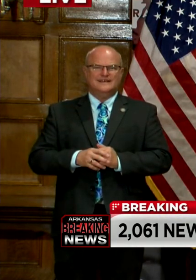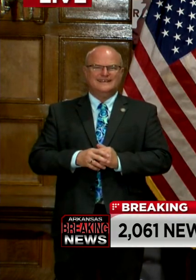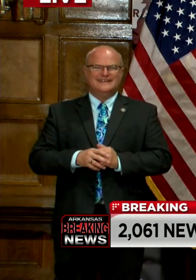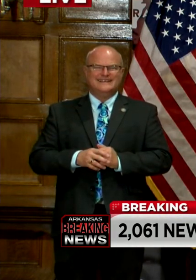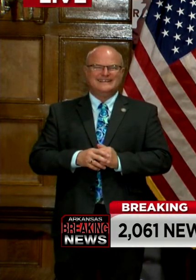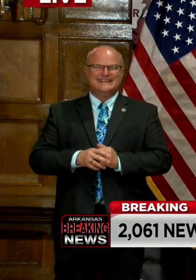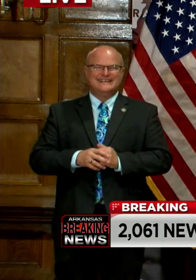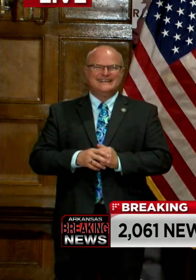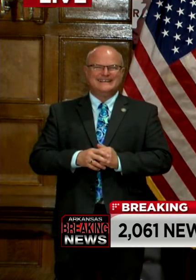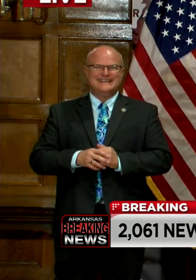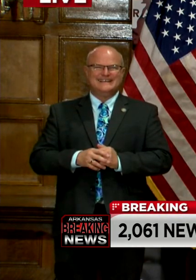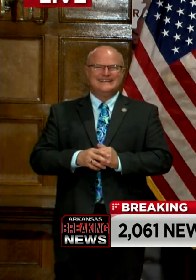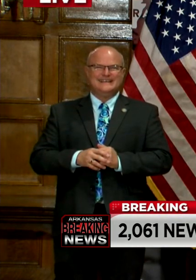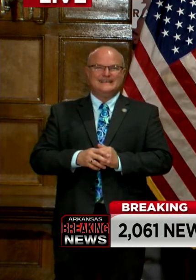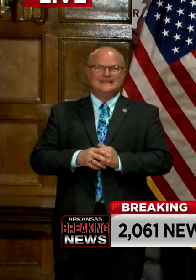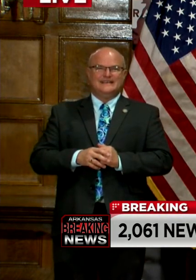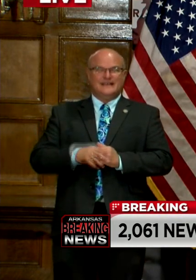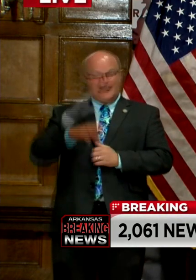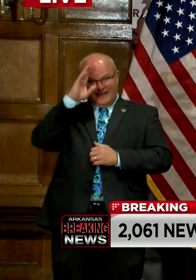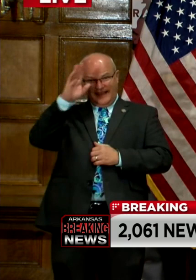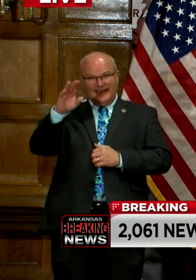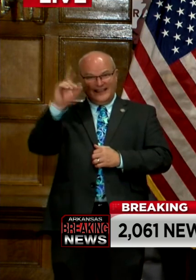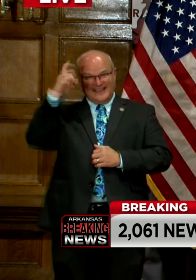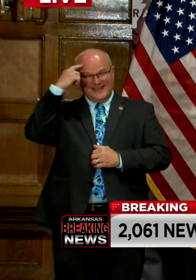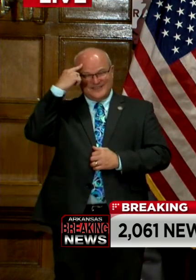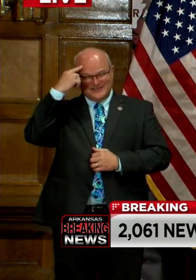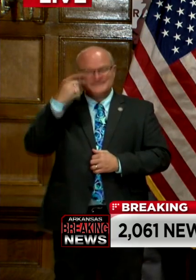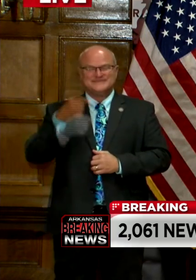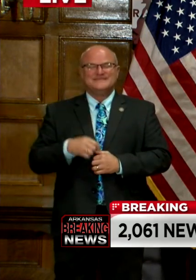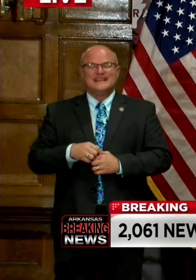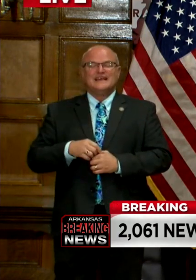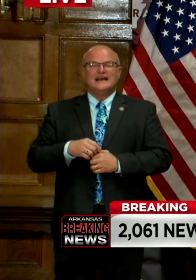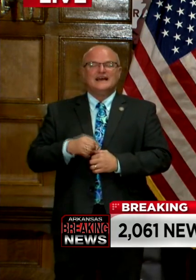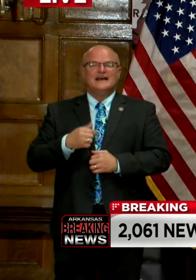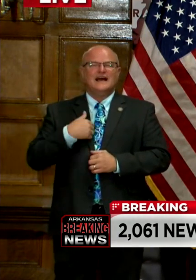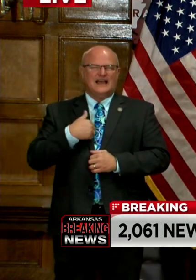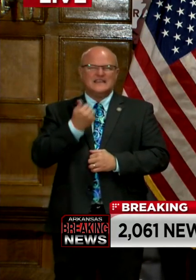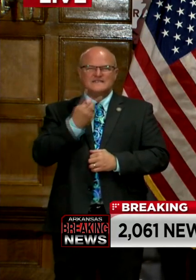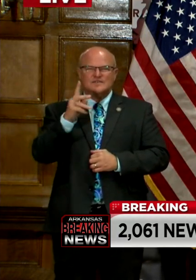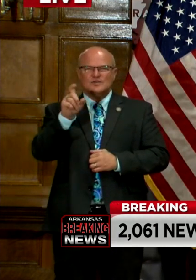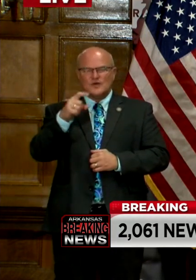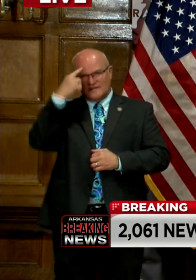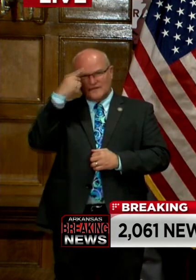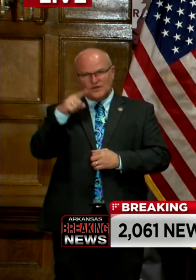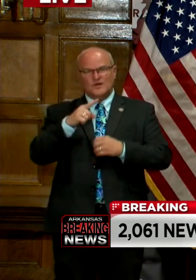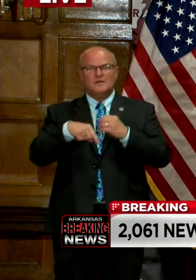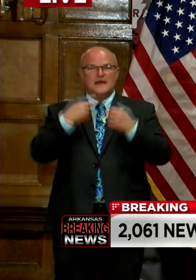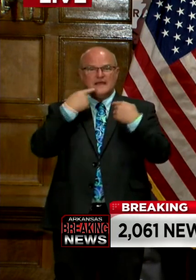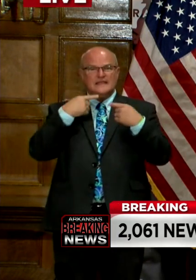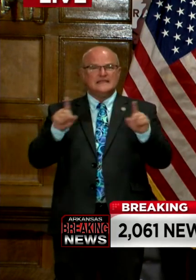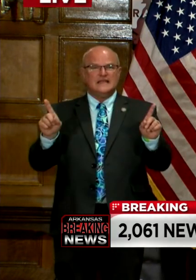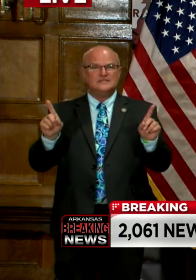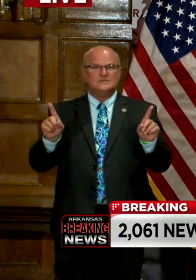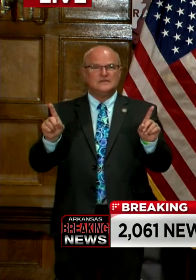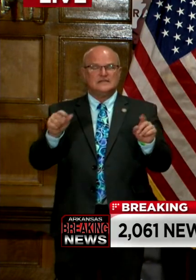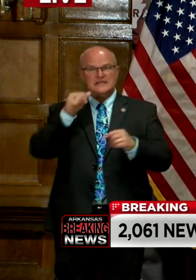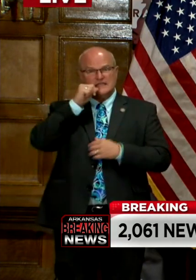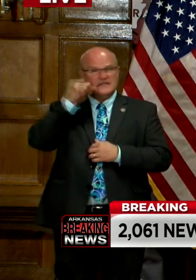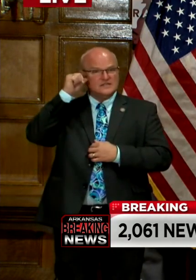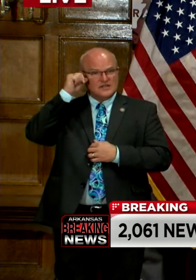COORDINATION SYSTEM. REMOTELY WAS THAT ANDREW I